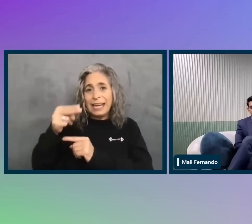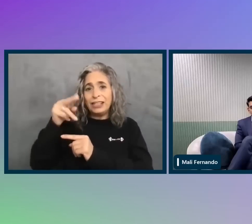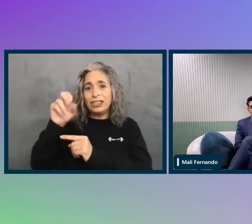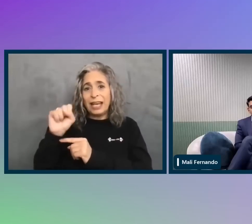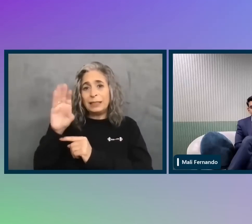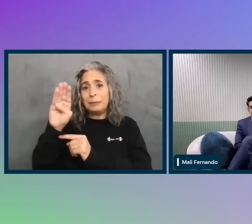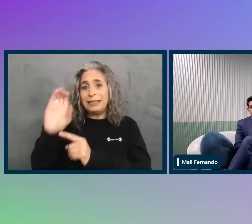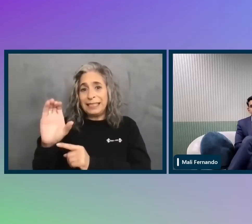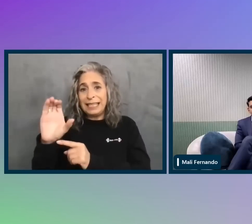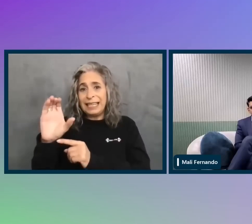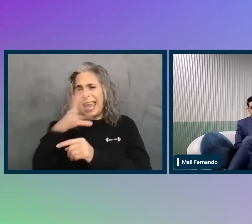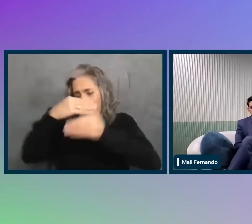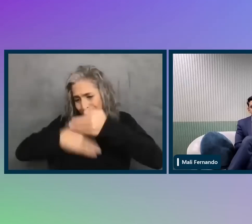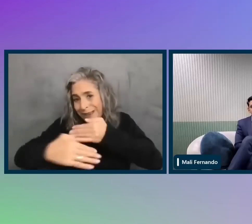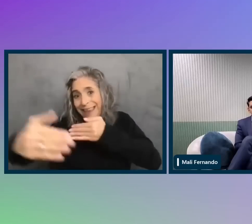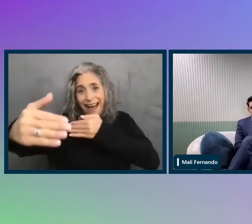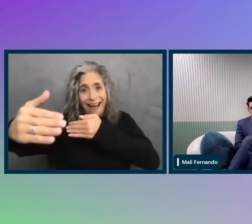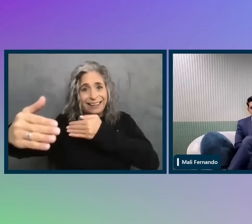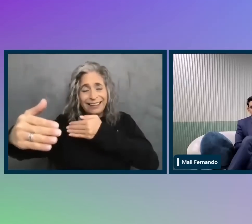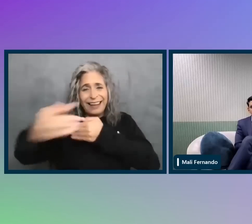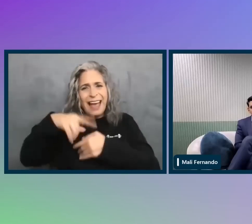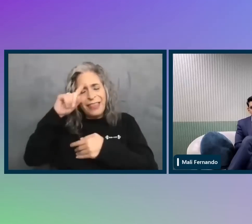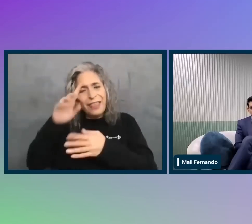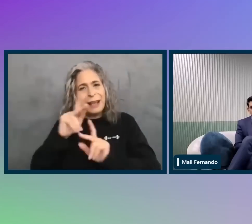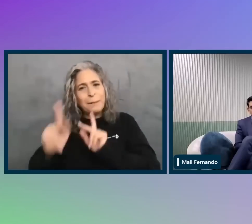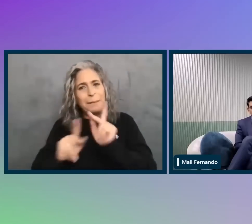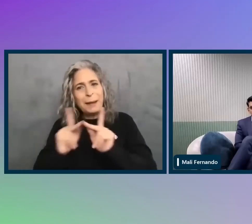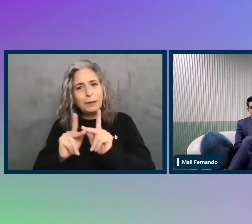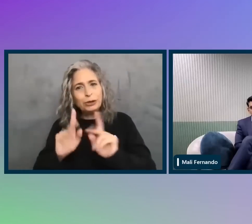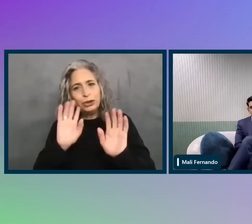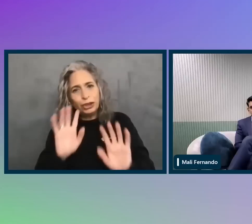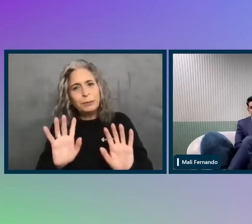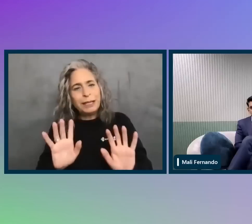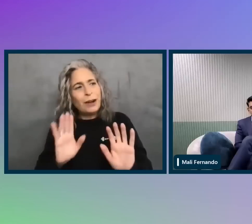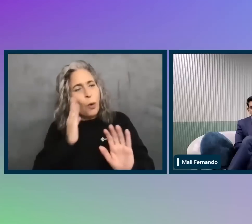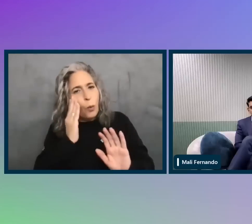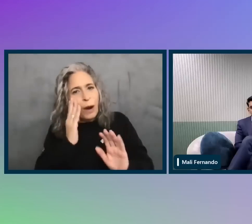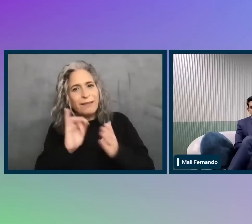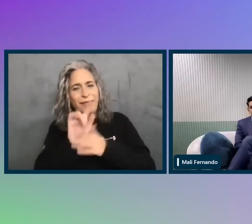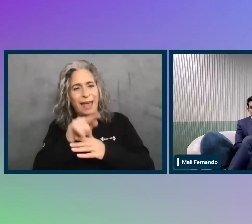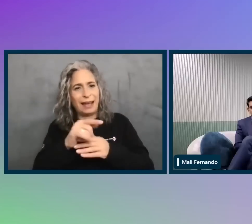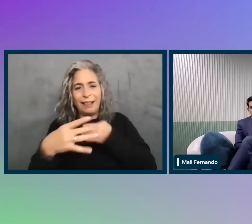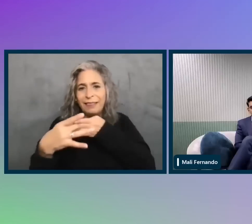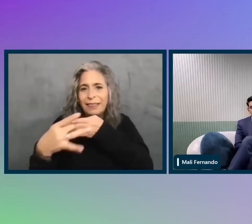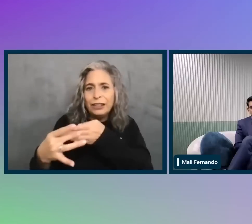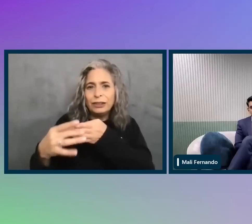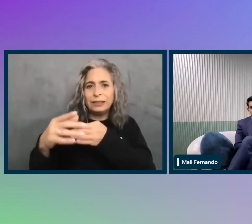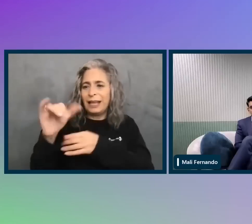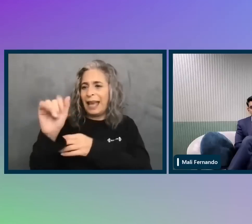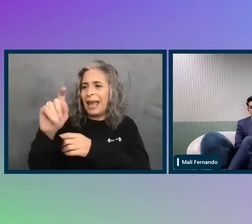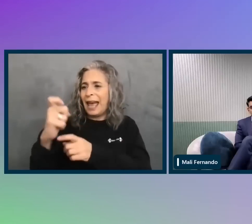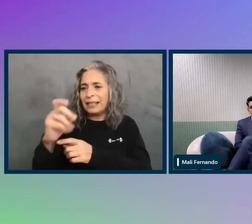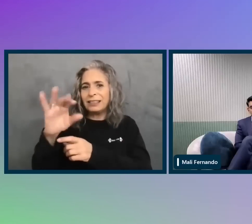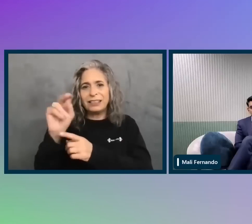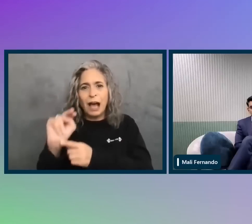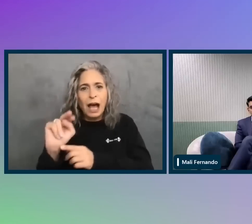And I think people should that, program leaders out there at axe-con watching Mali,